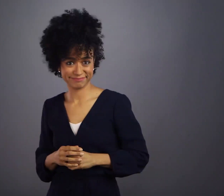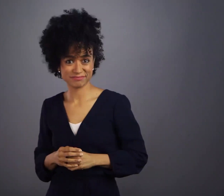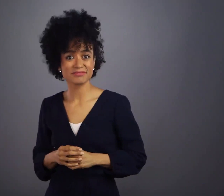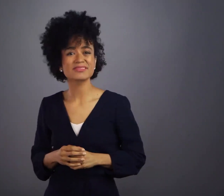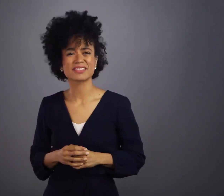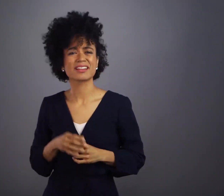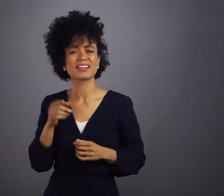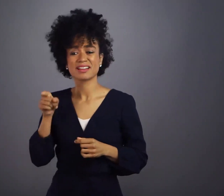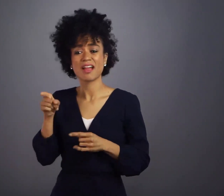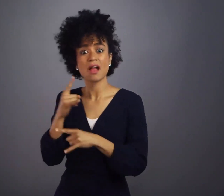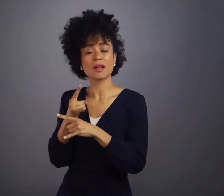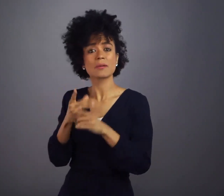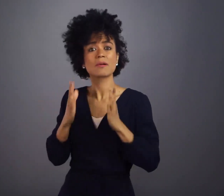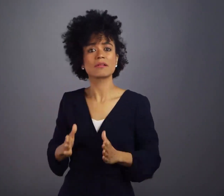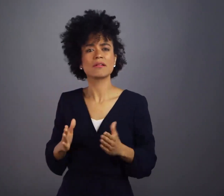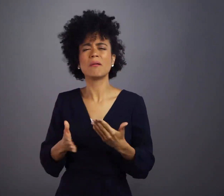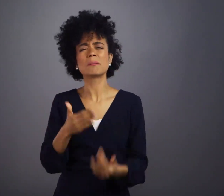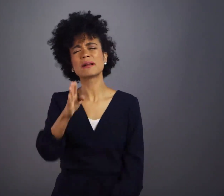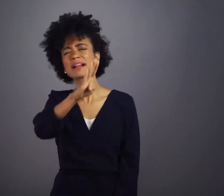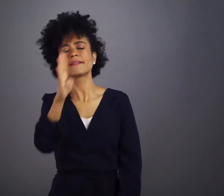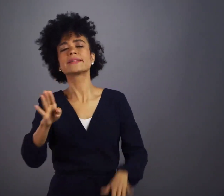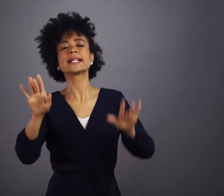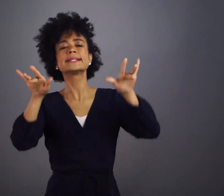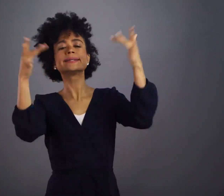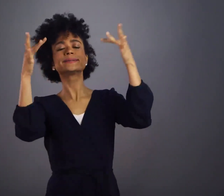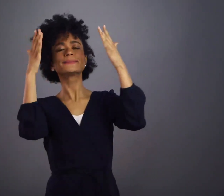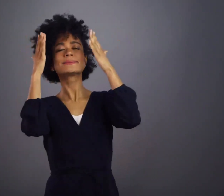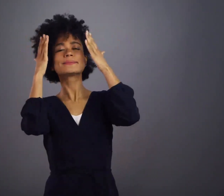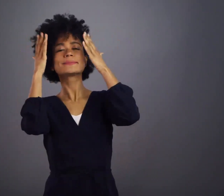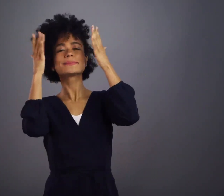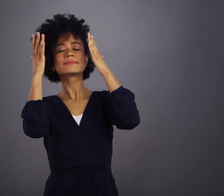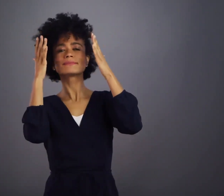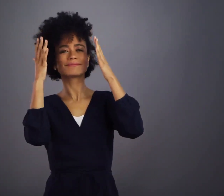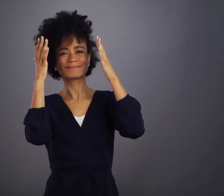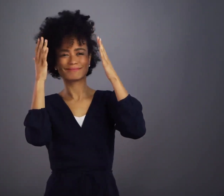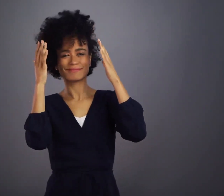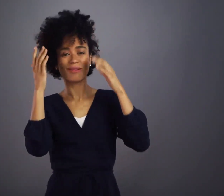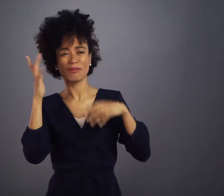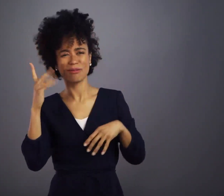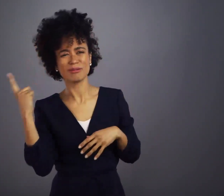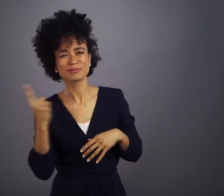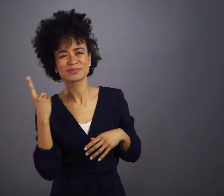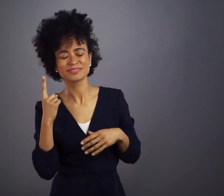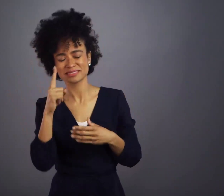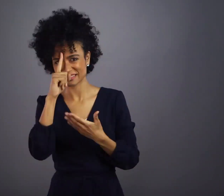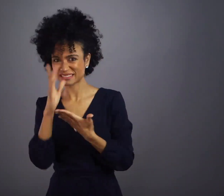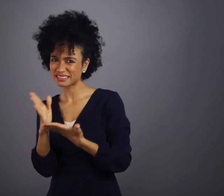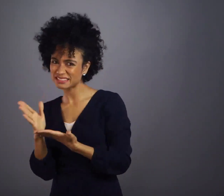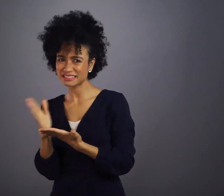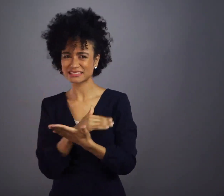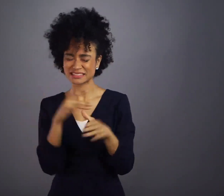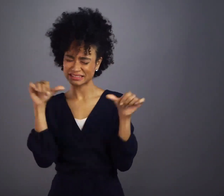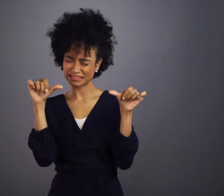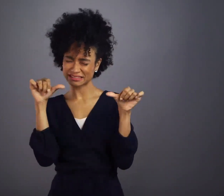He is seldom mildly intoxicated. He is always more or less insanely drunk.